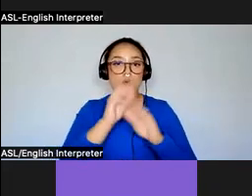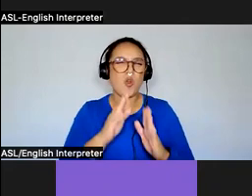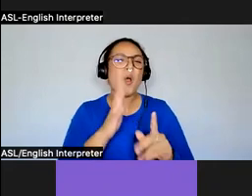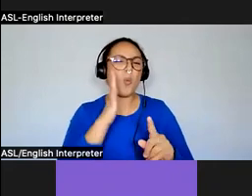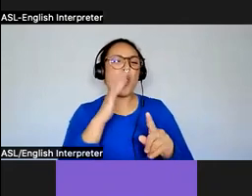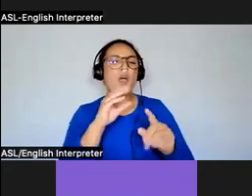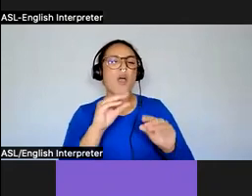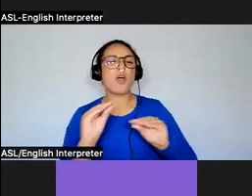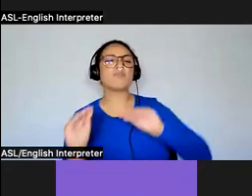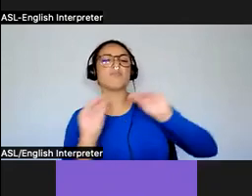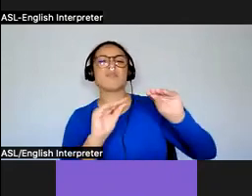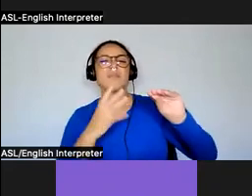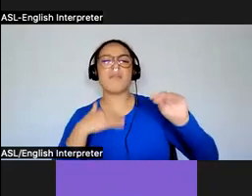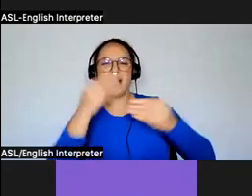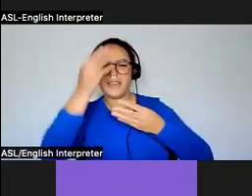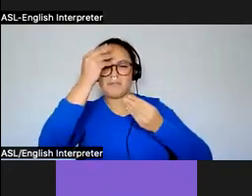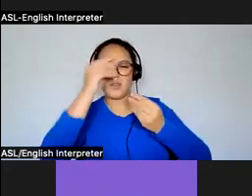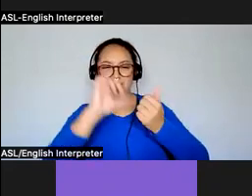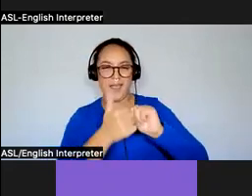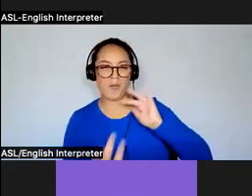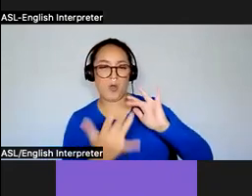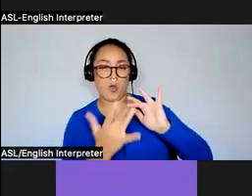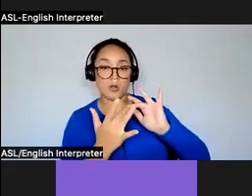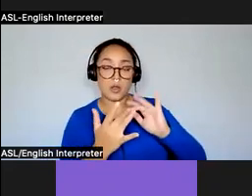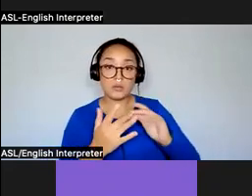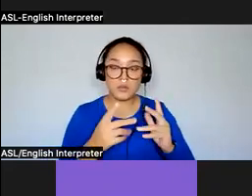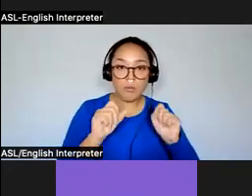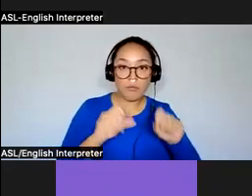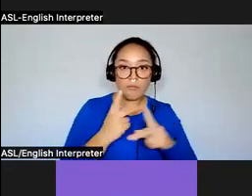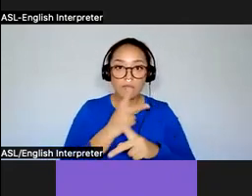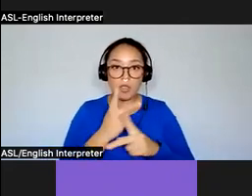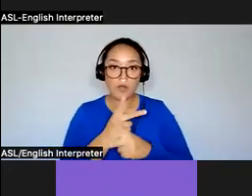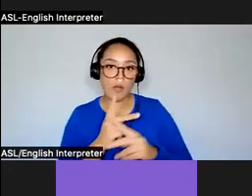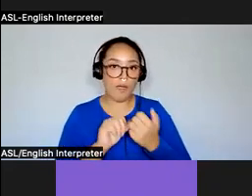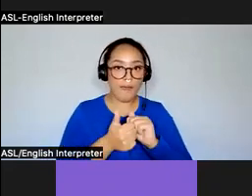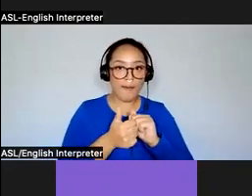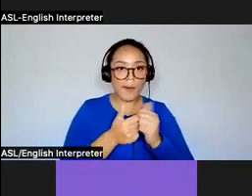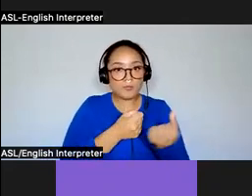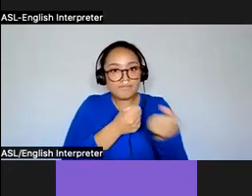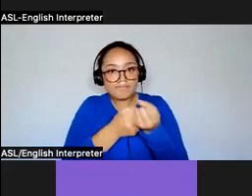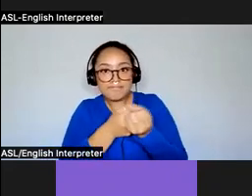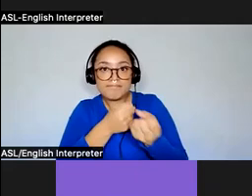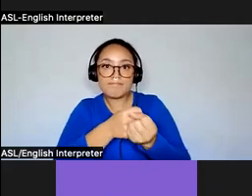And then we can still find ways to support you with in kind marketing and things like that.